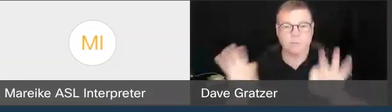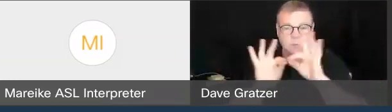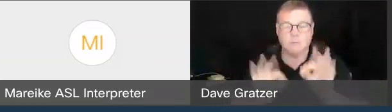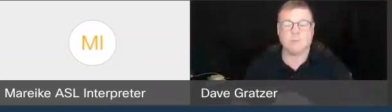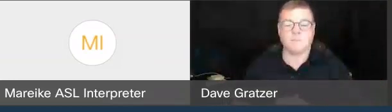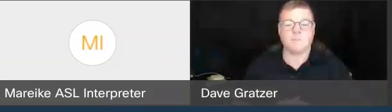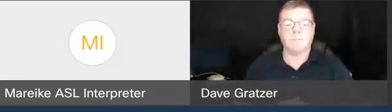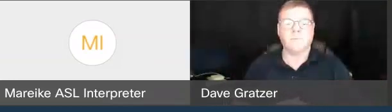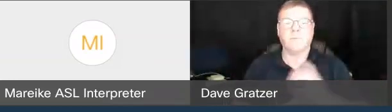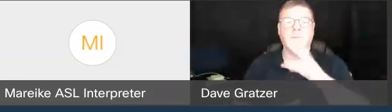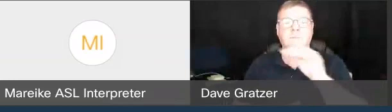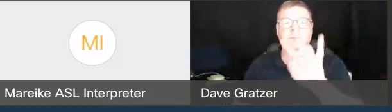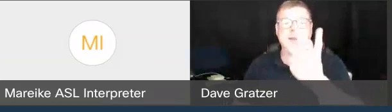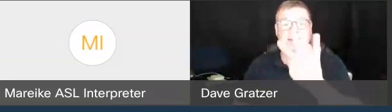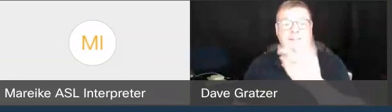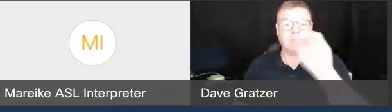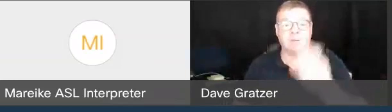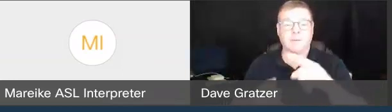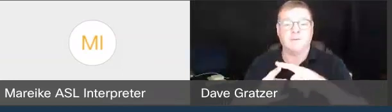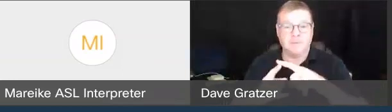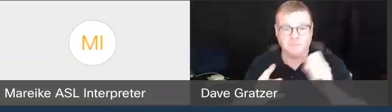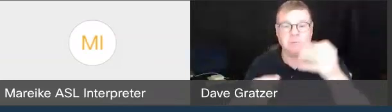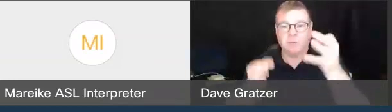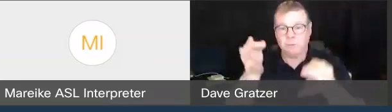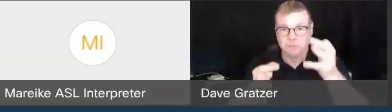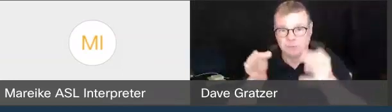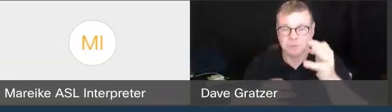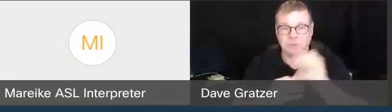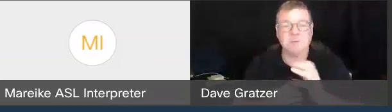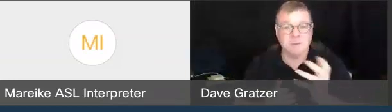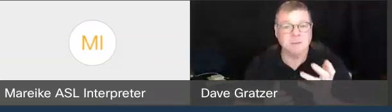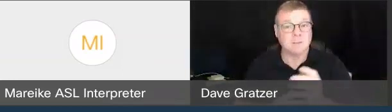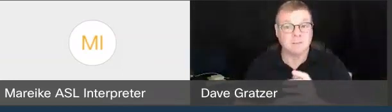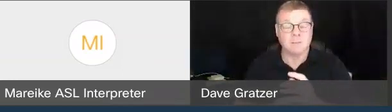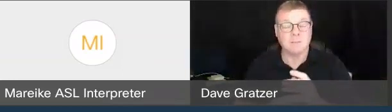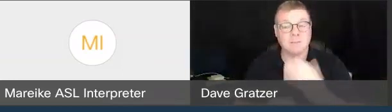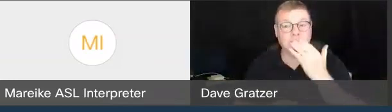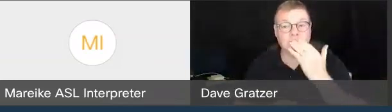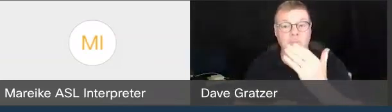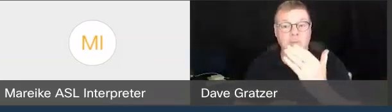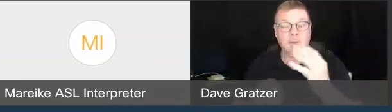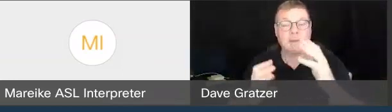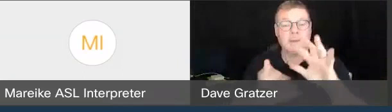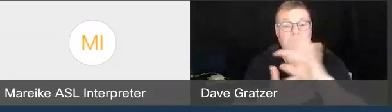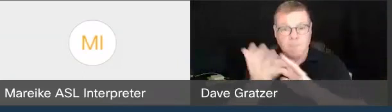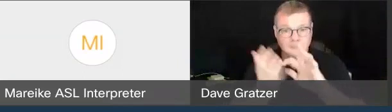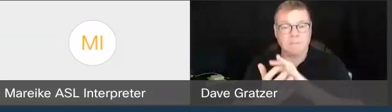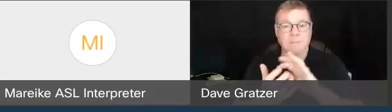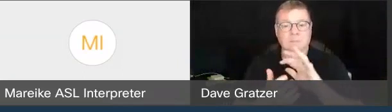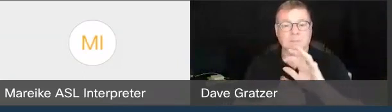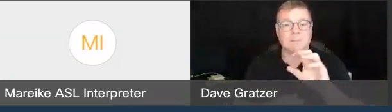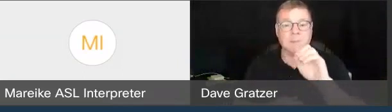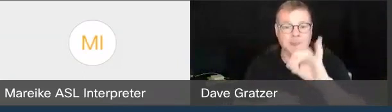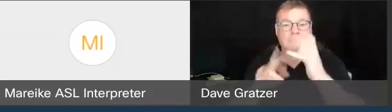and we have 7% from judiciary. So it looks like we've got a really good mix of individuals that